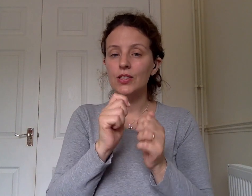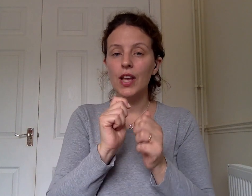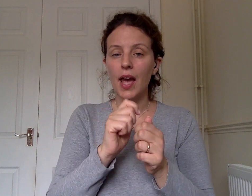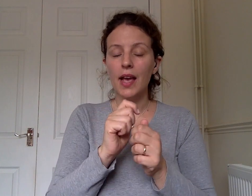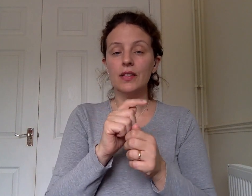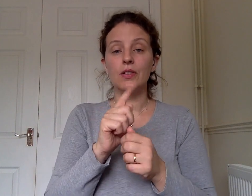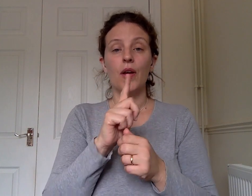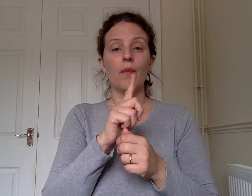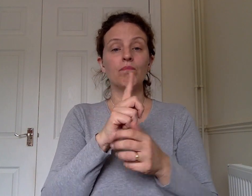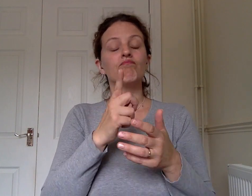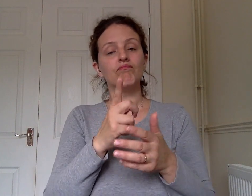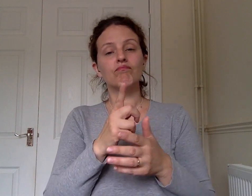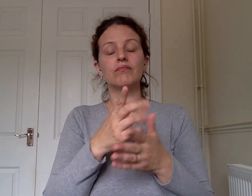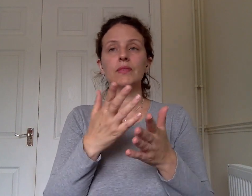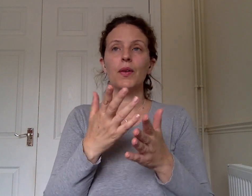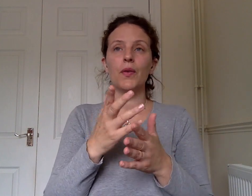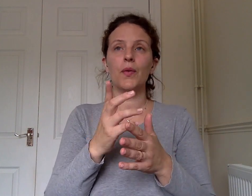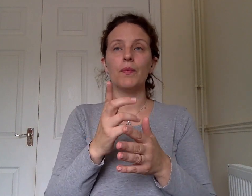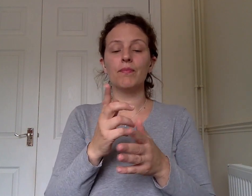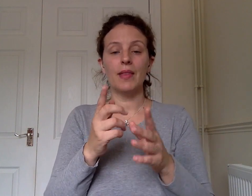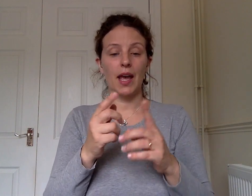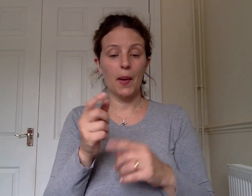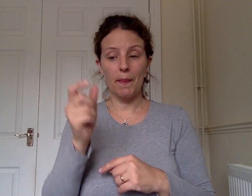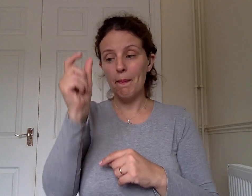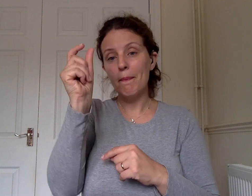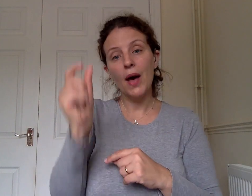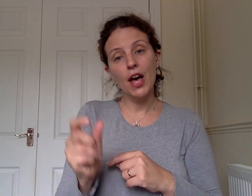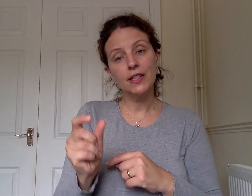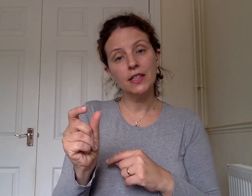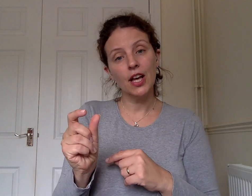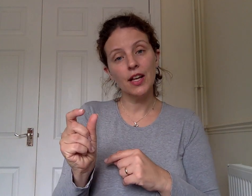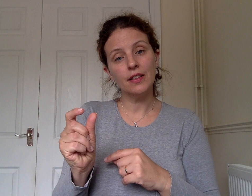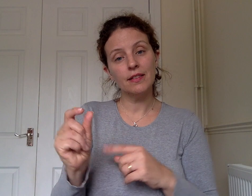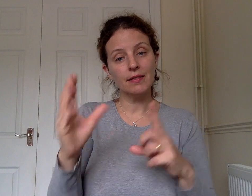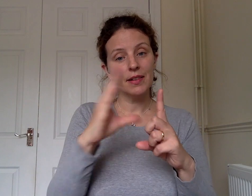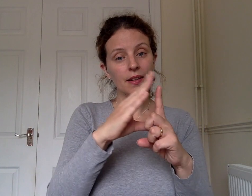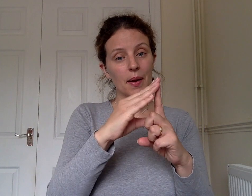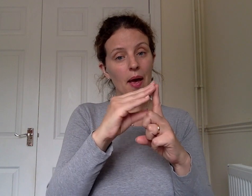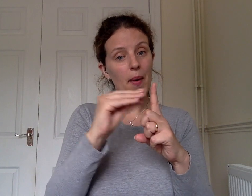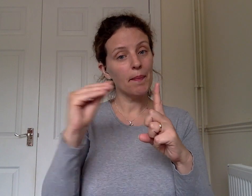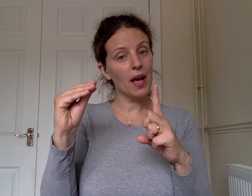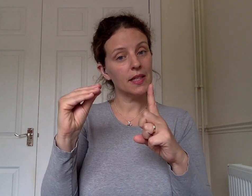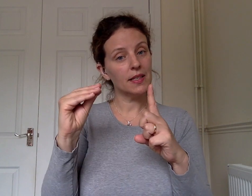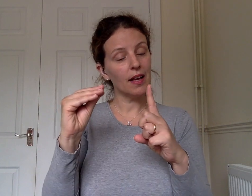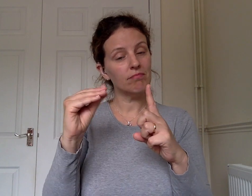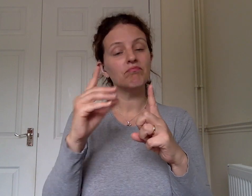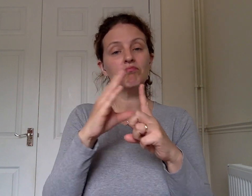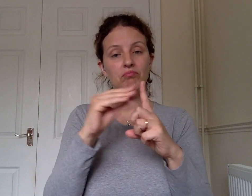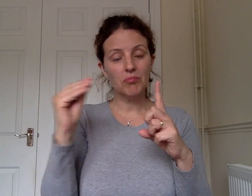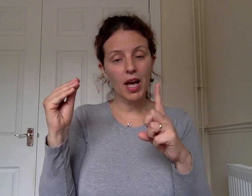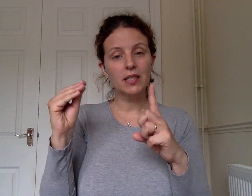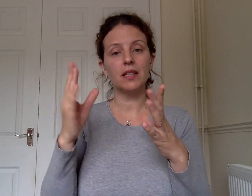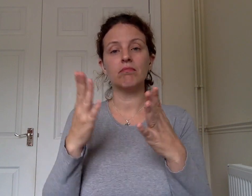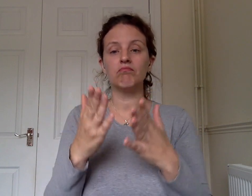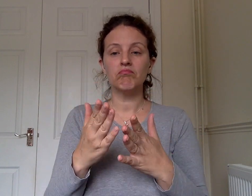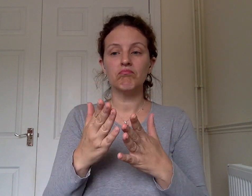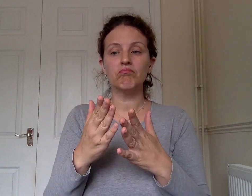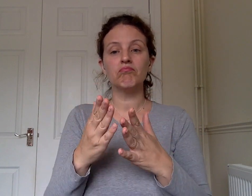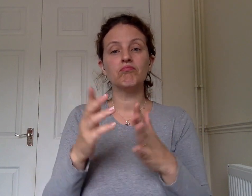But can change, "person example."